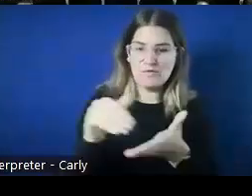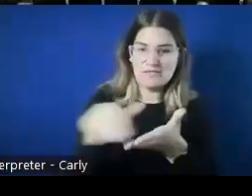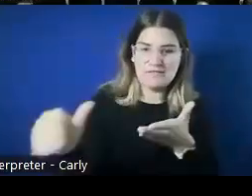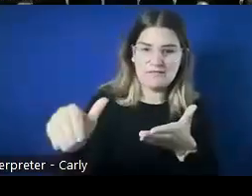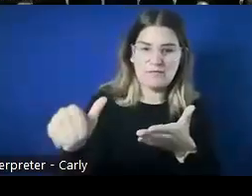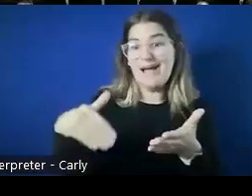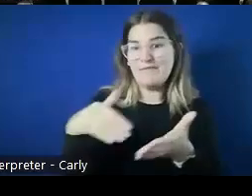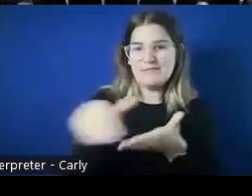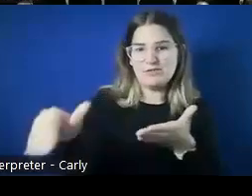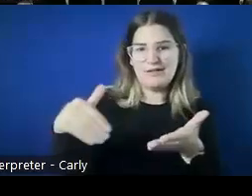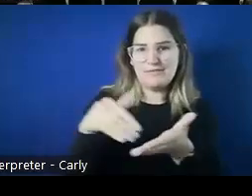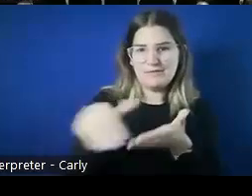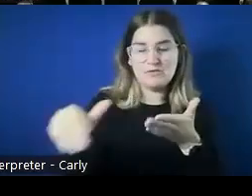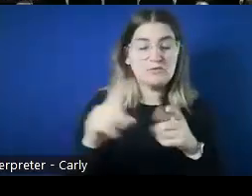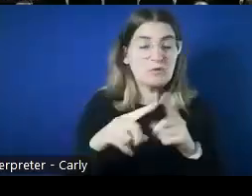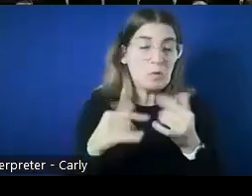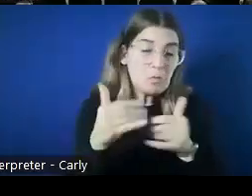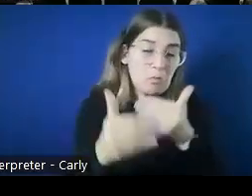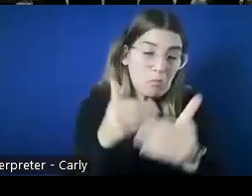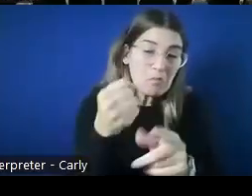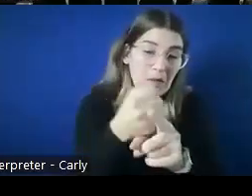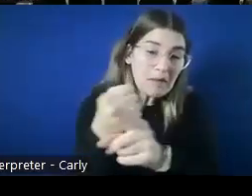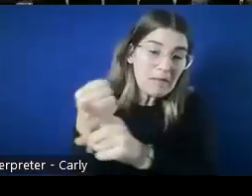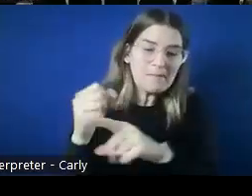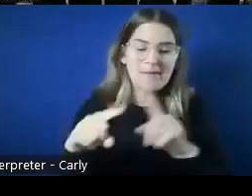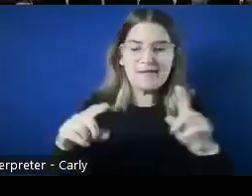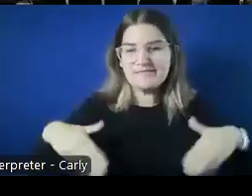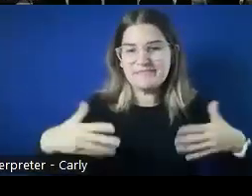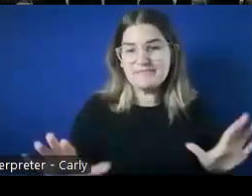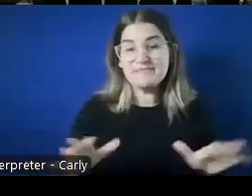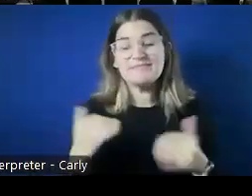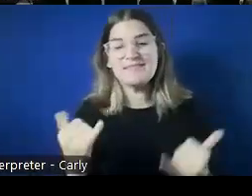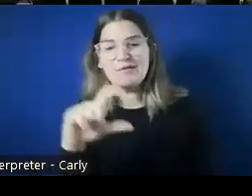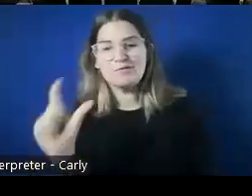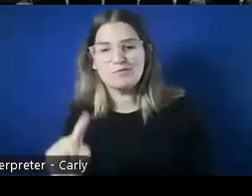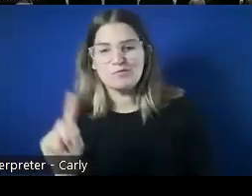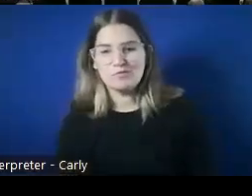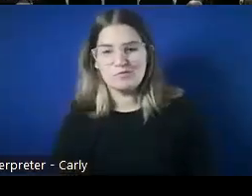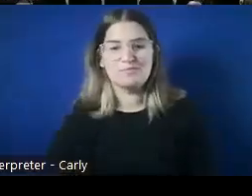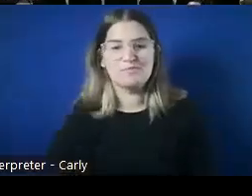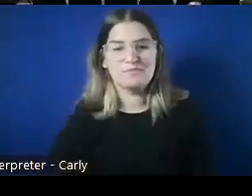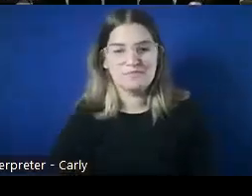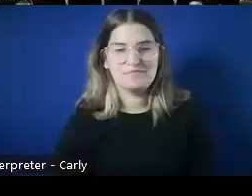but we're not all the way there our next online question um so glad to hear rural families are